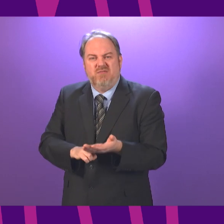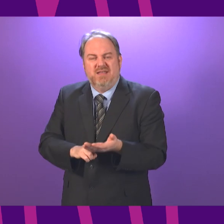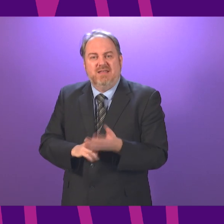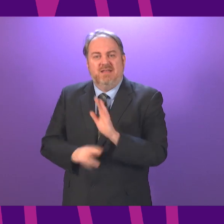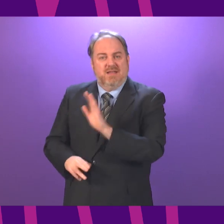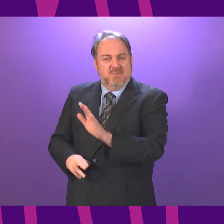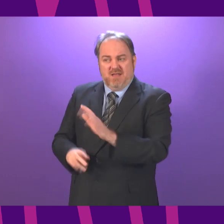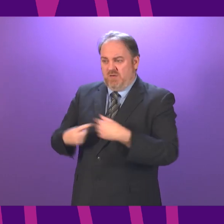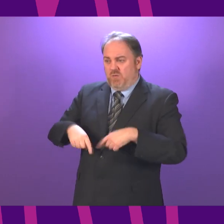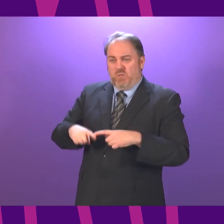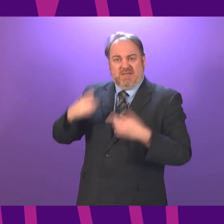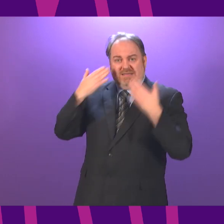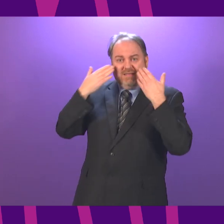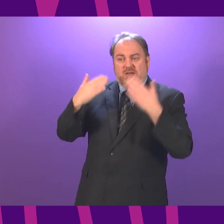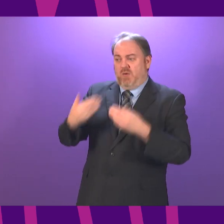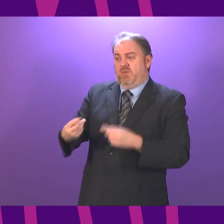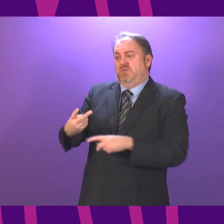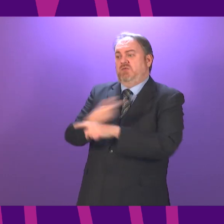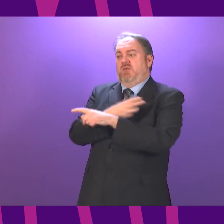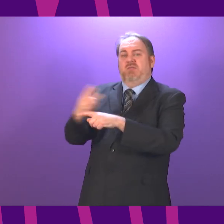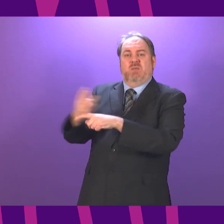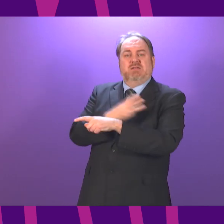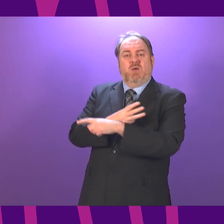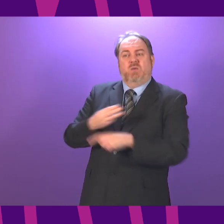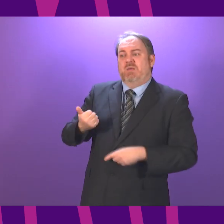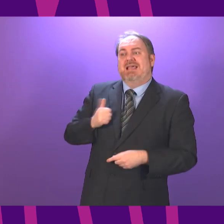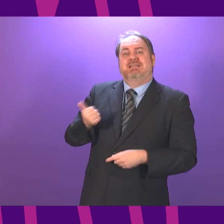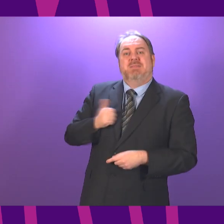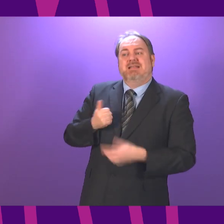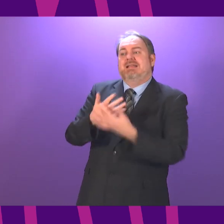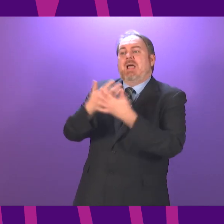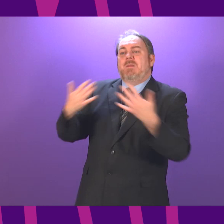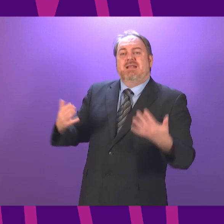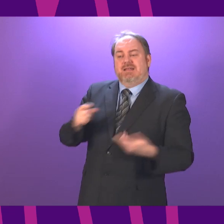supply through the modelling that we do to say that it will be the first few days in February. We